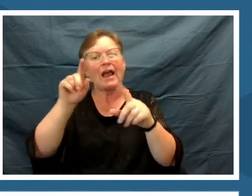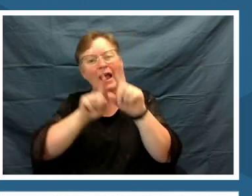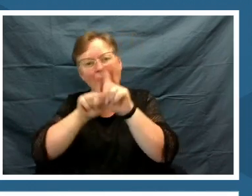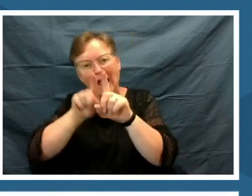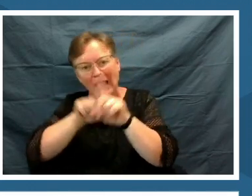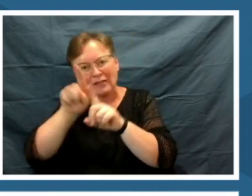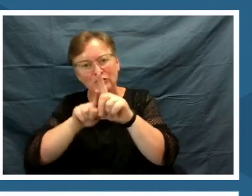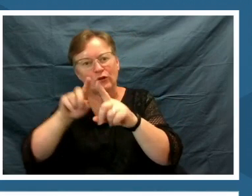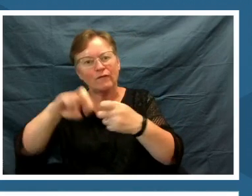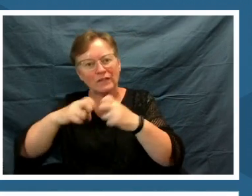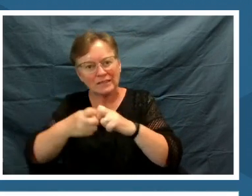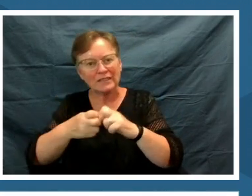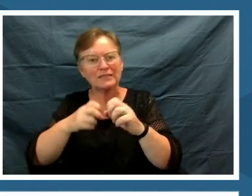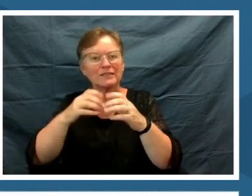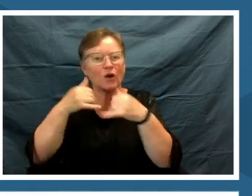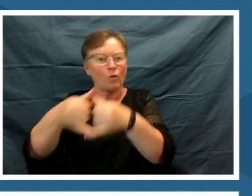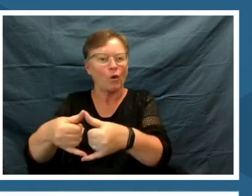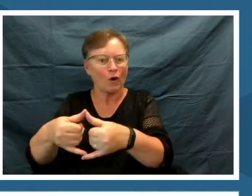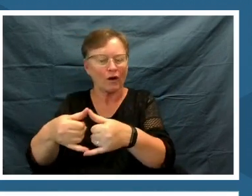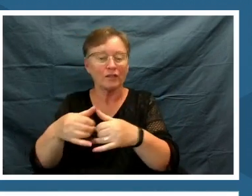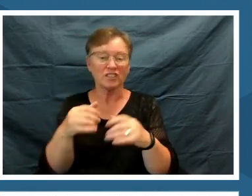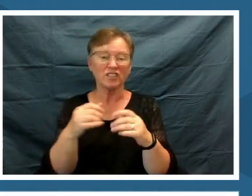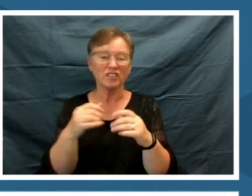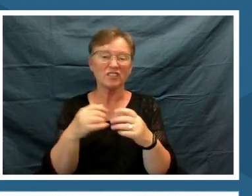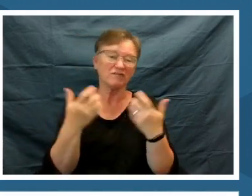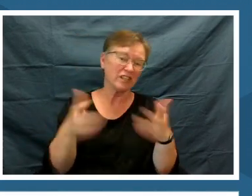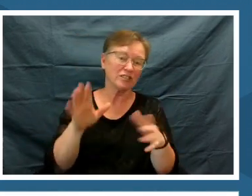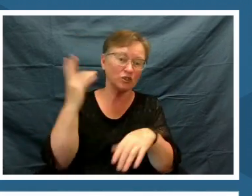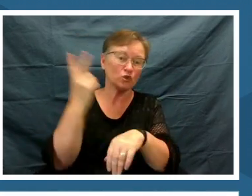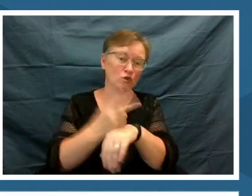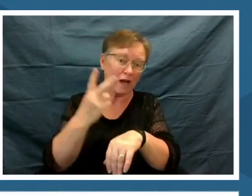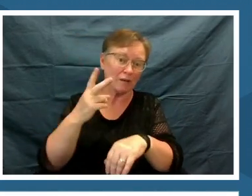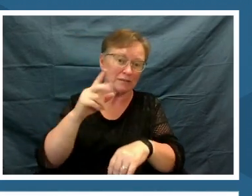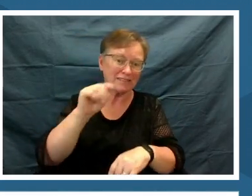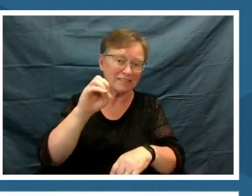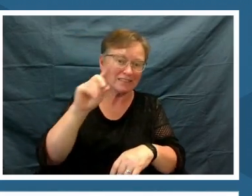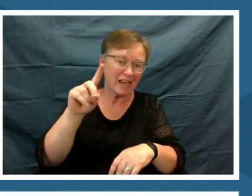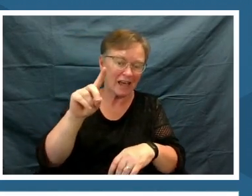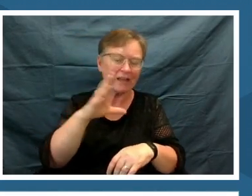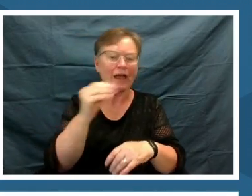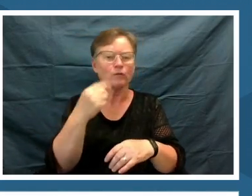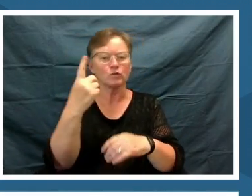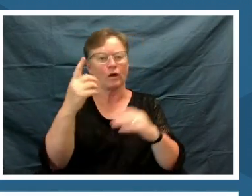ted talks and was one of the astrophysics faculty at dartmouth